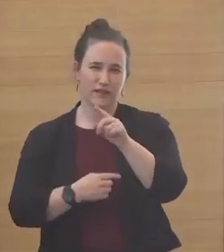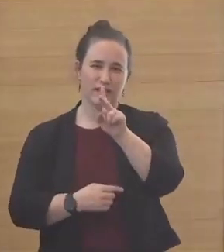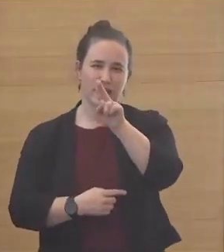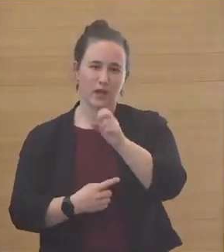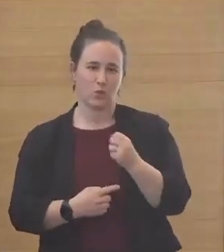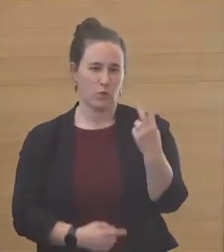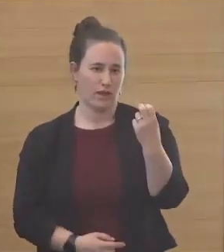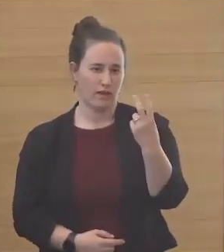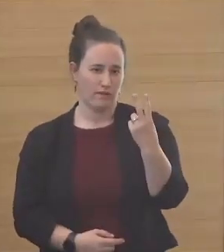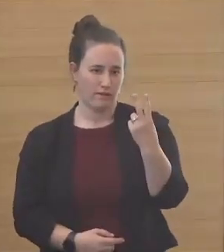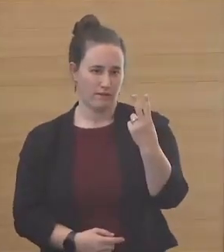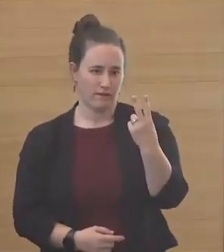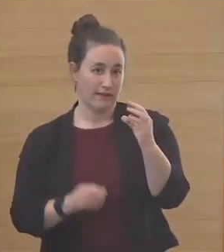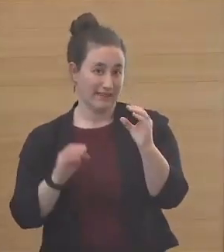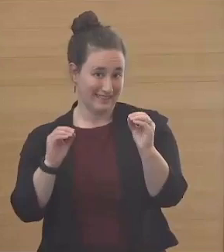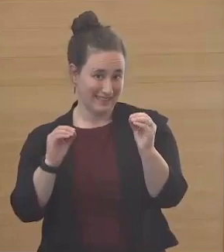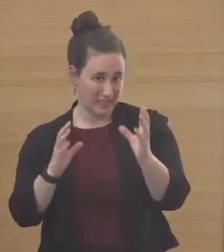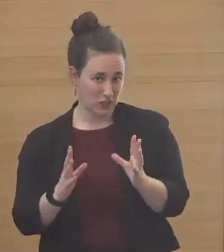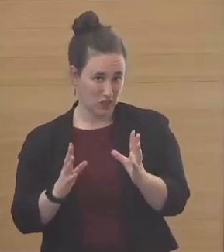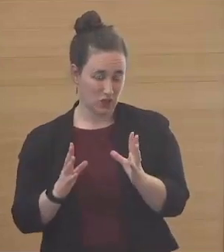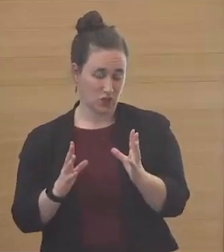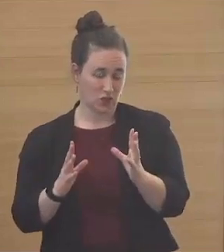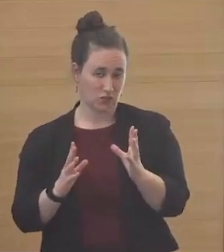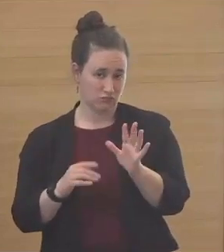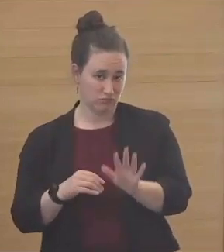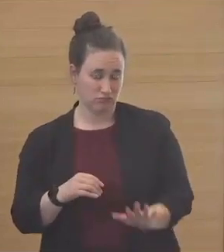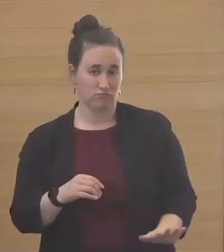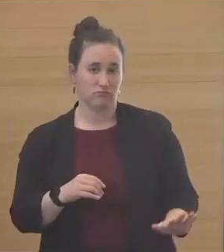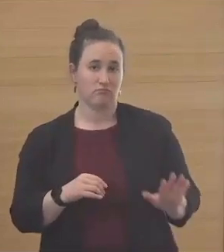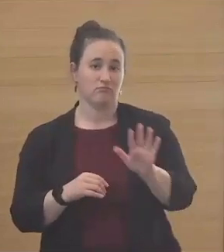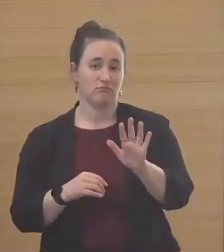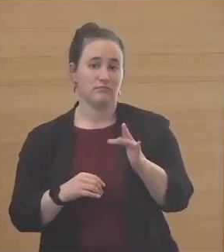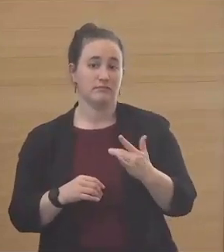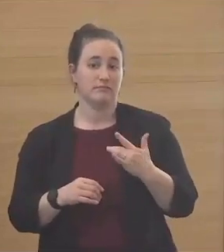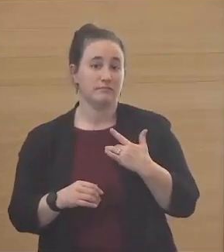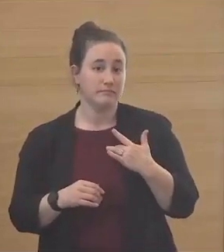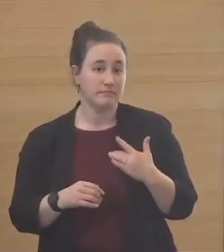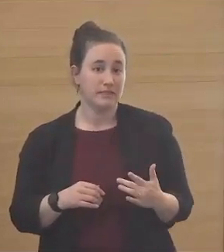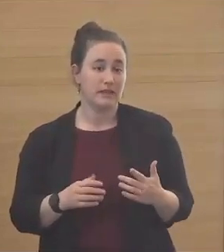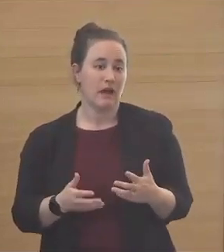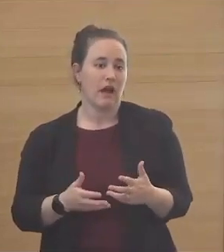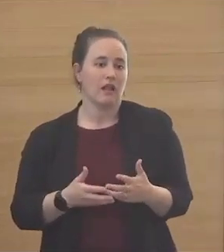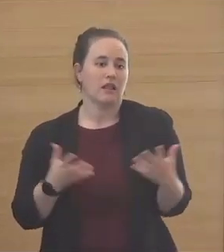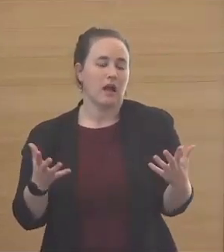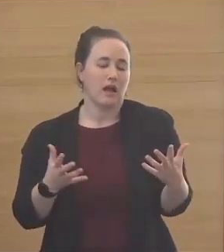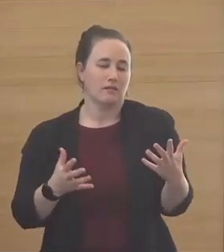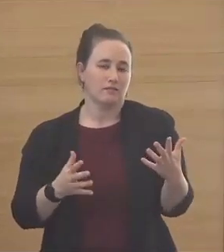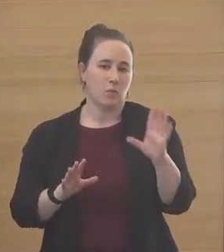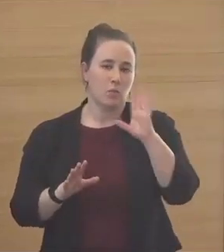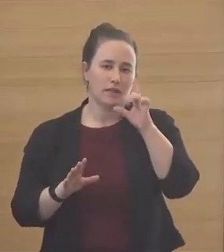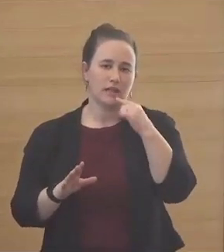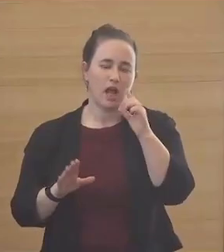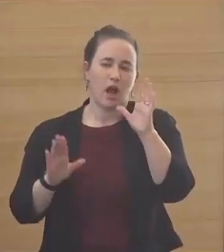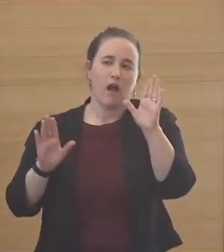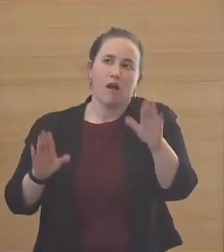teachers we get "well we have to teach MCAS." This is an overwhelming task